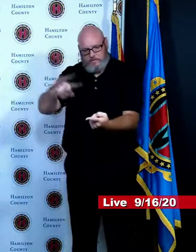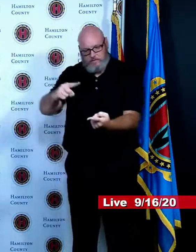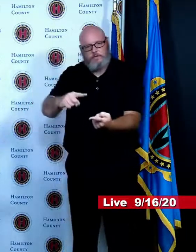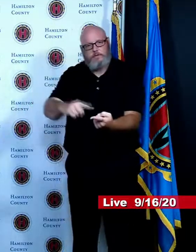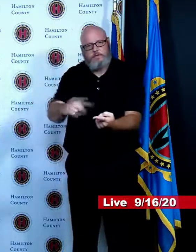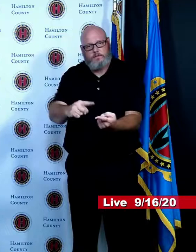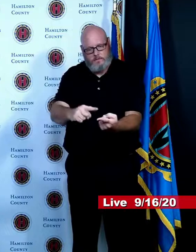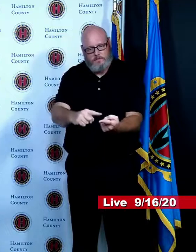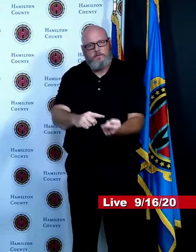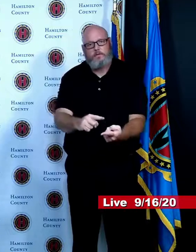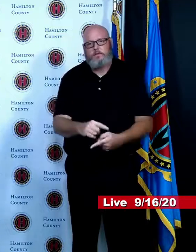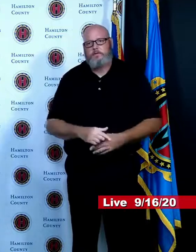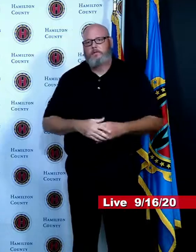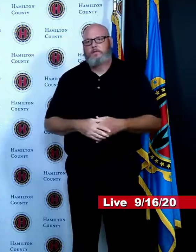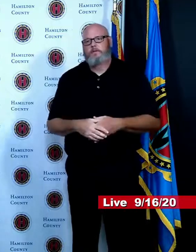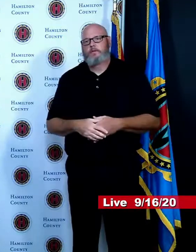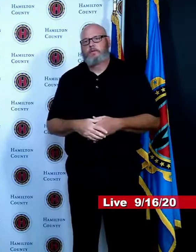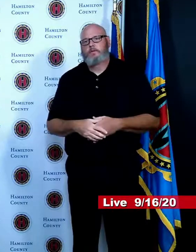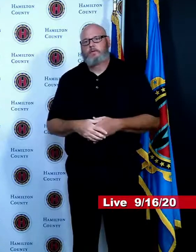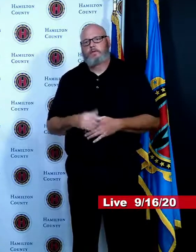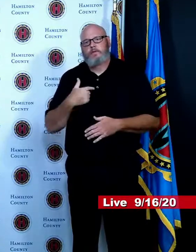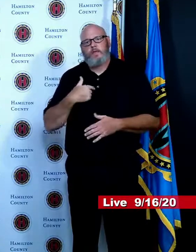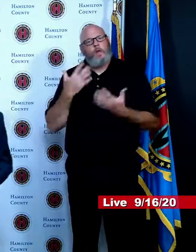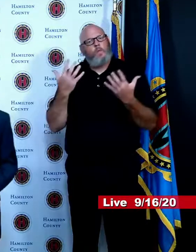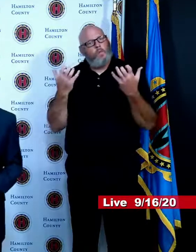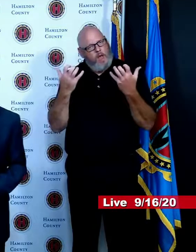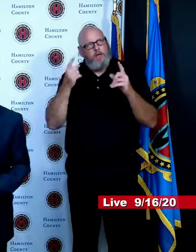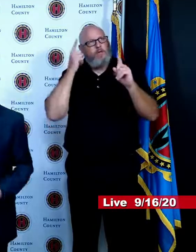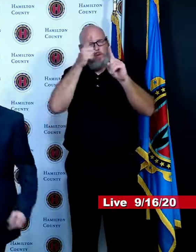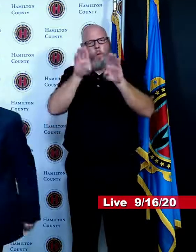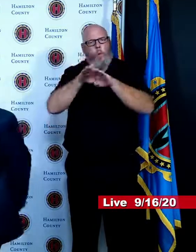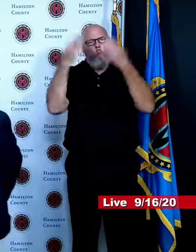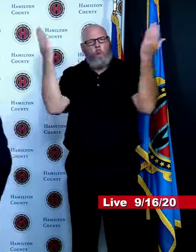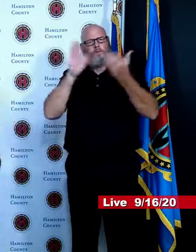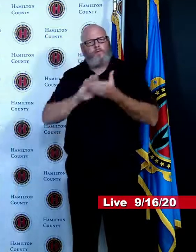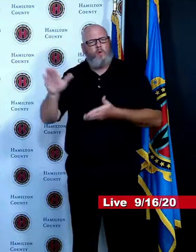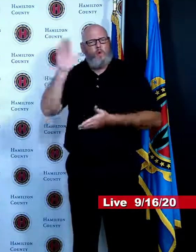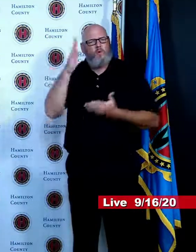thank you thank you okay doctor you have another question from Chris Wetterich